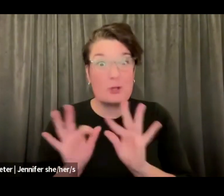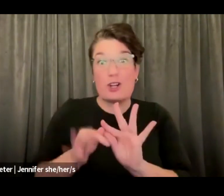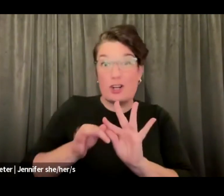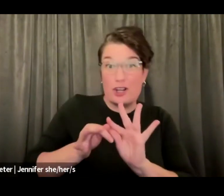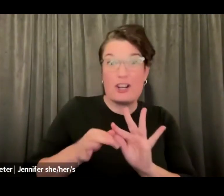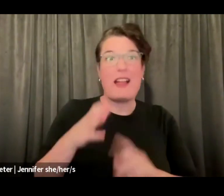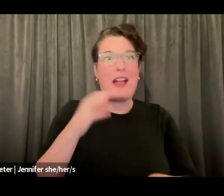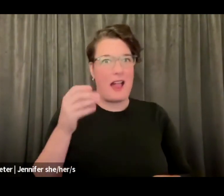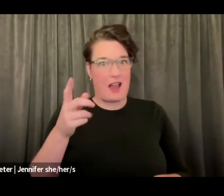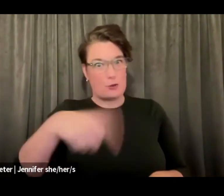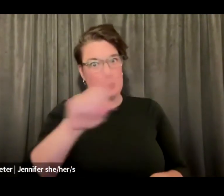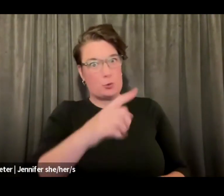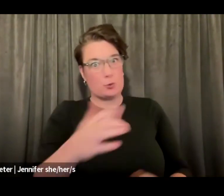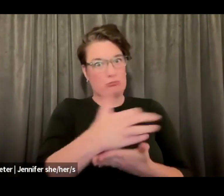and you get all the extras.